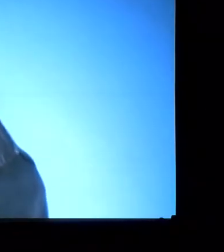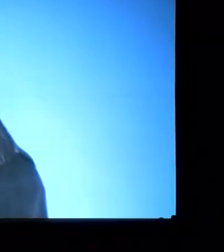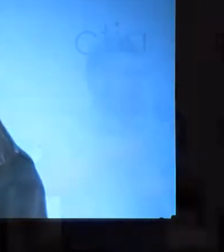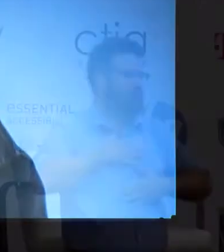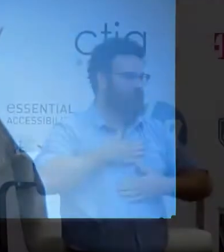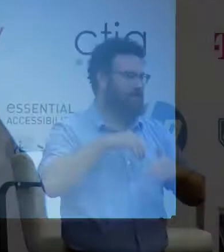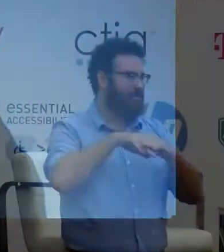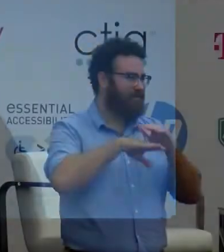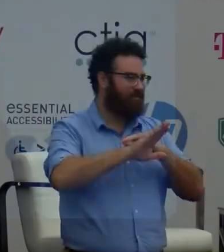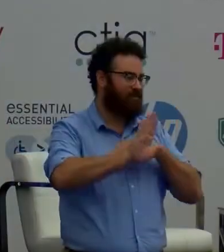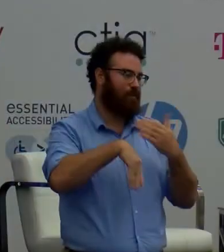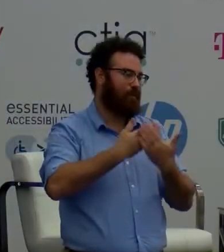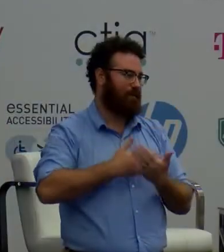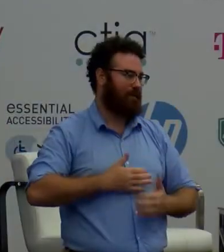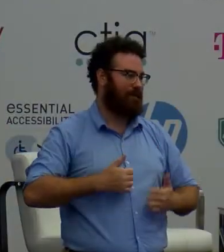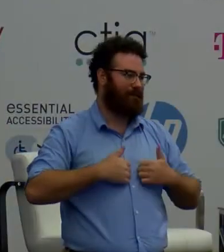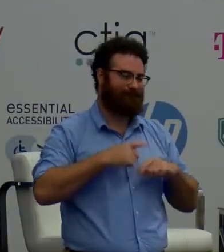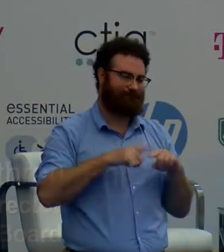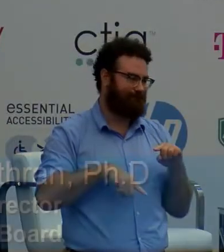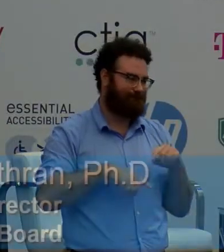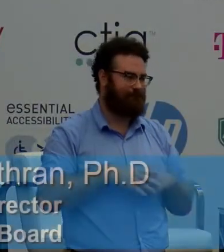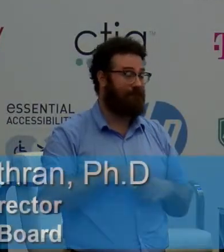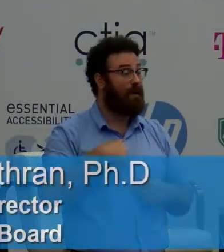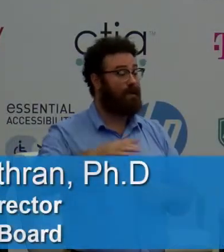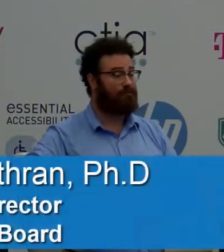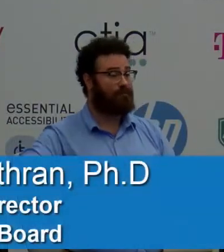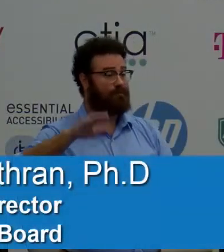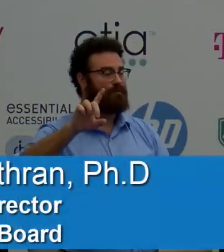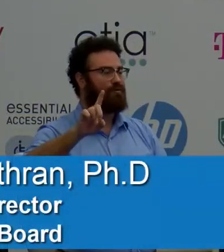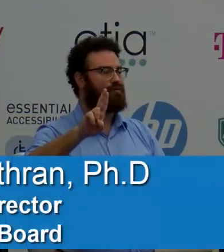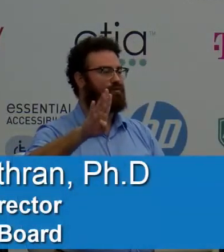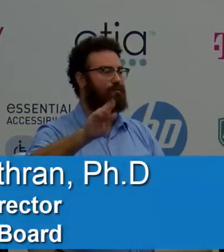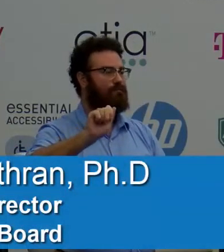Sachin Dev Pavithran 4:37 I grew up in Dubai as a blind kid who never